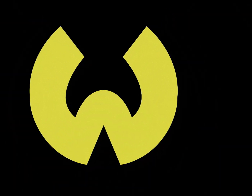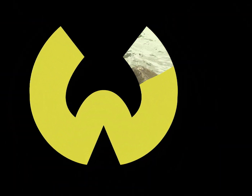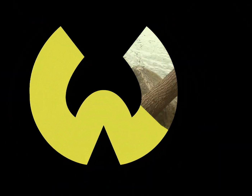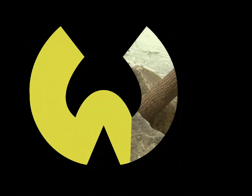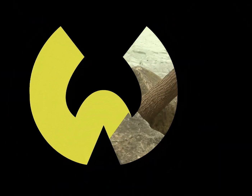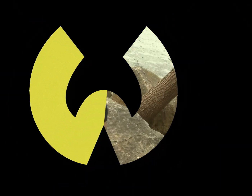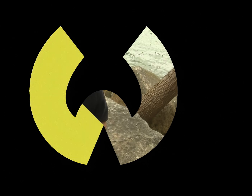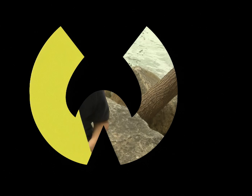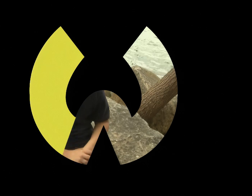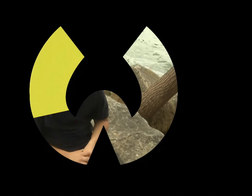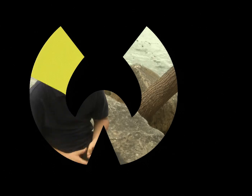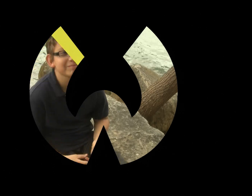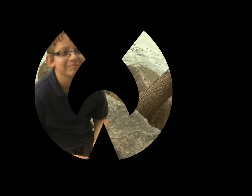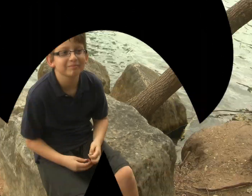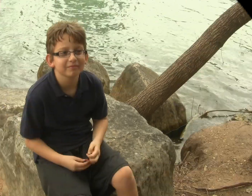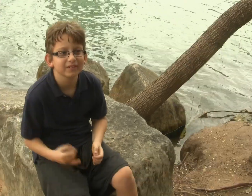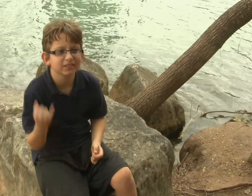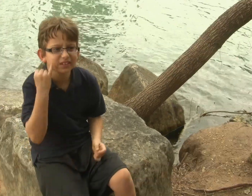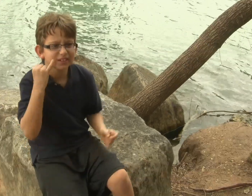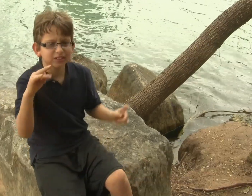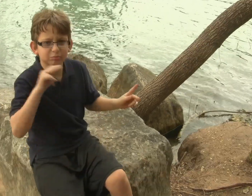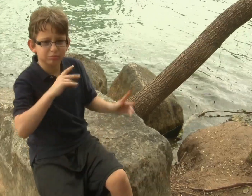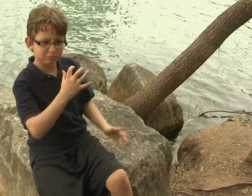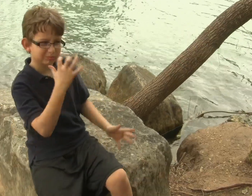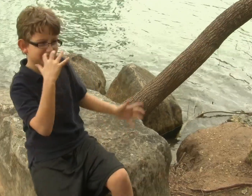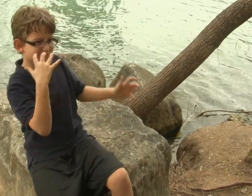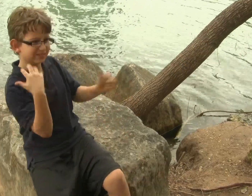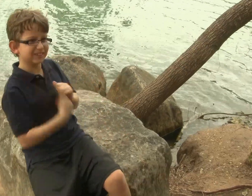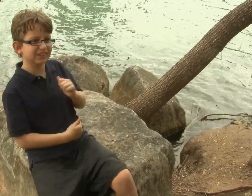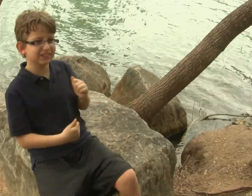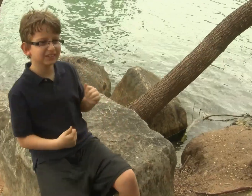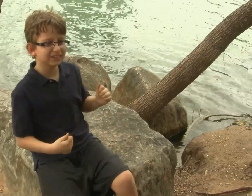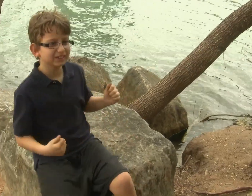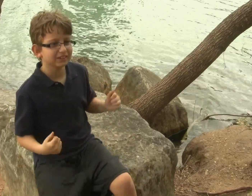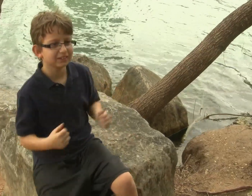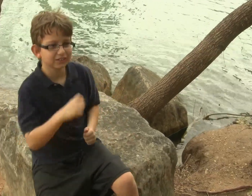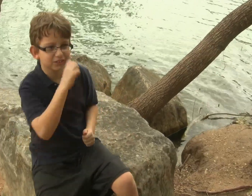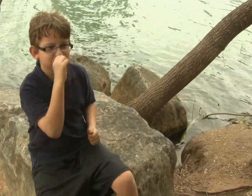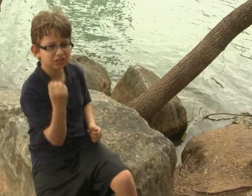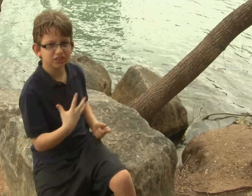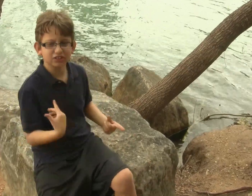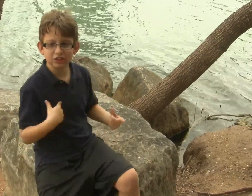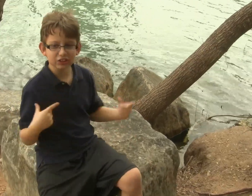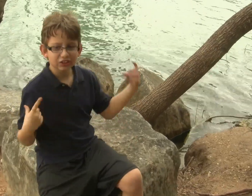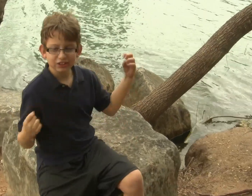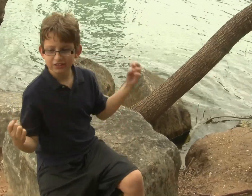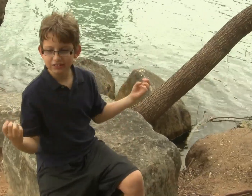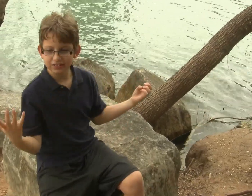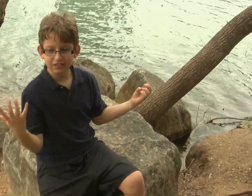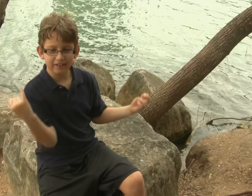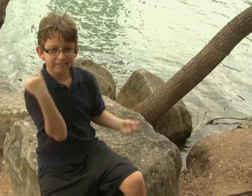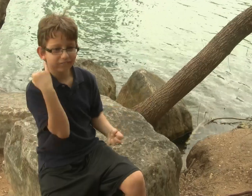[WOOOW, CHEECH, RAIN DROP] IF PEOPLE ARE ANGRY AND MEAN AND SAY BAD STUFF TO ME,